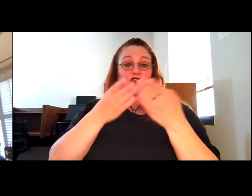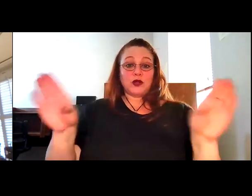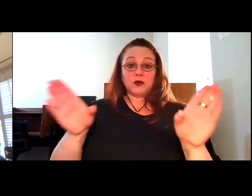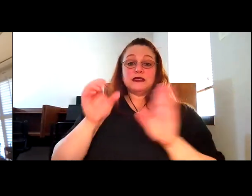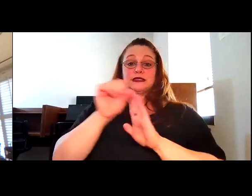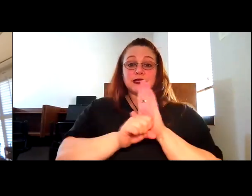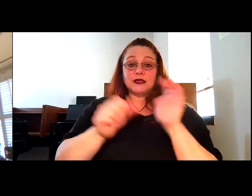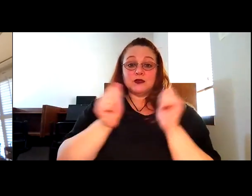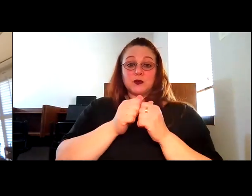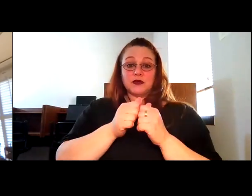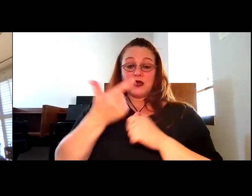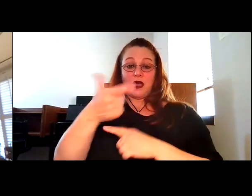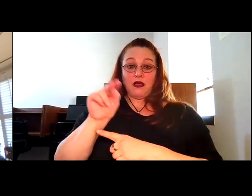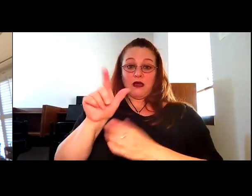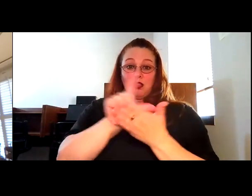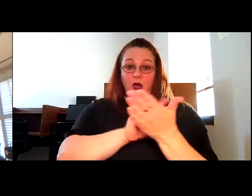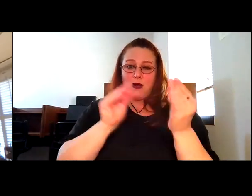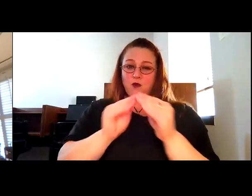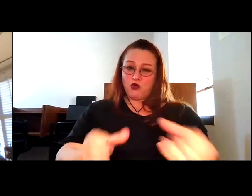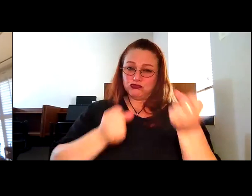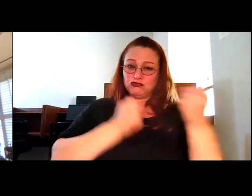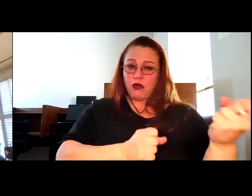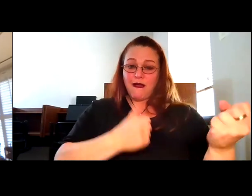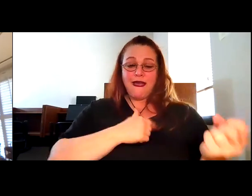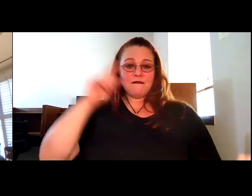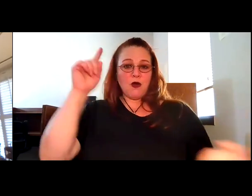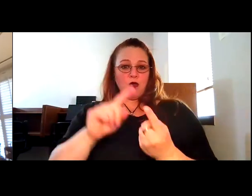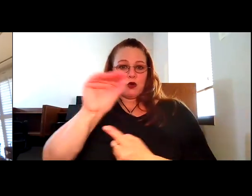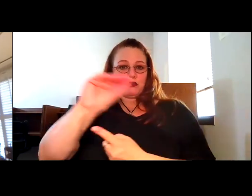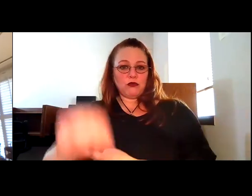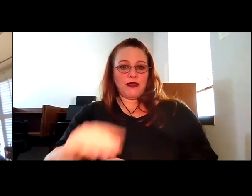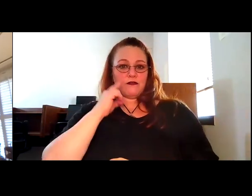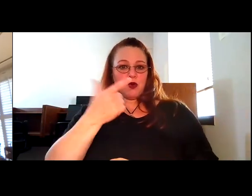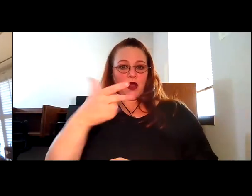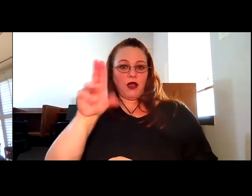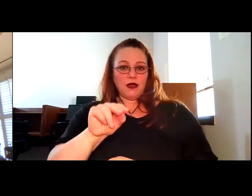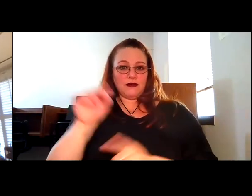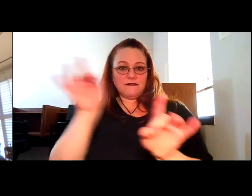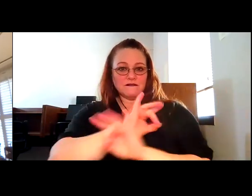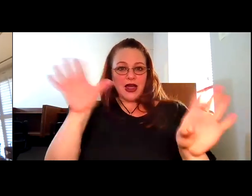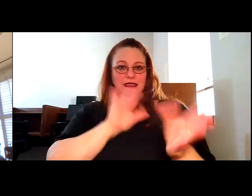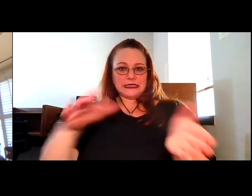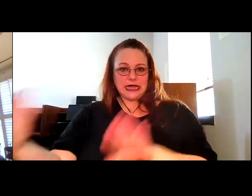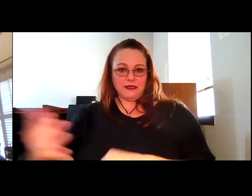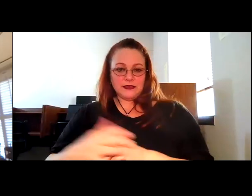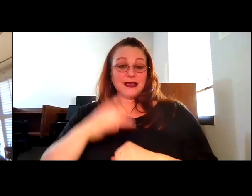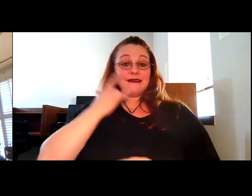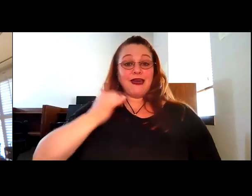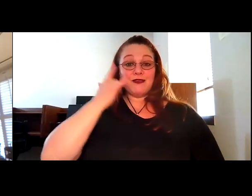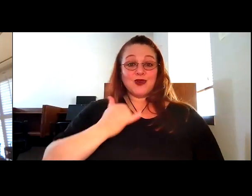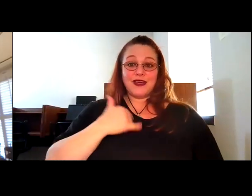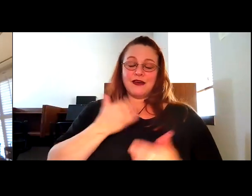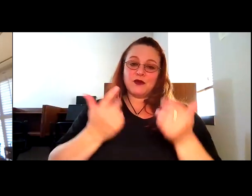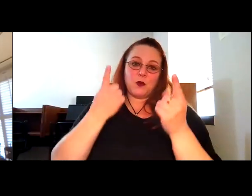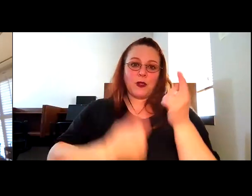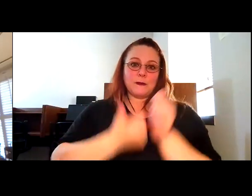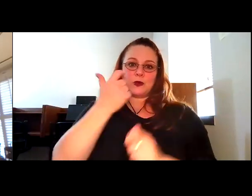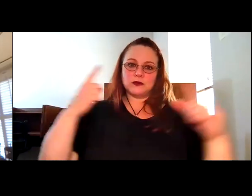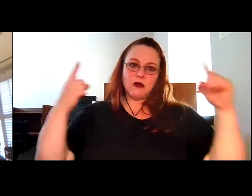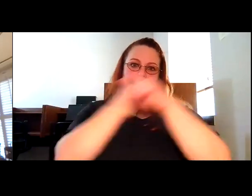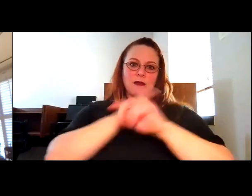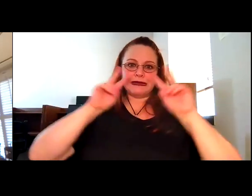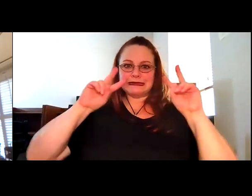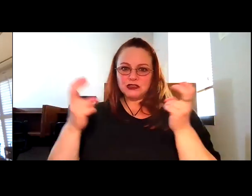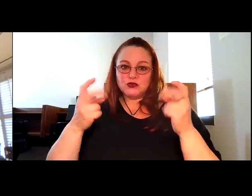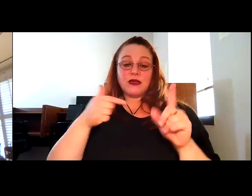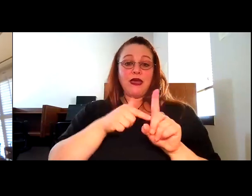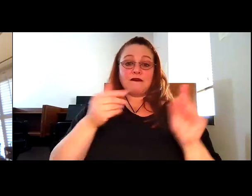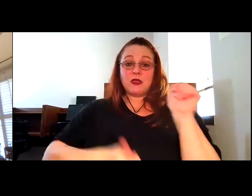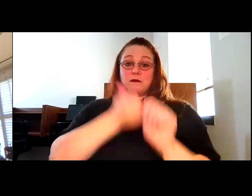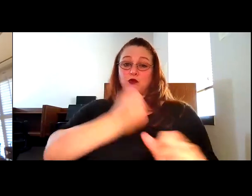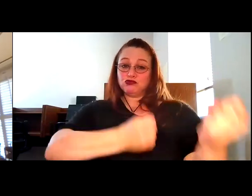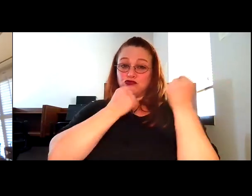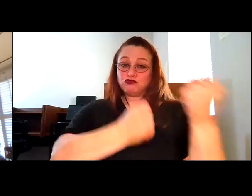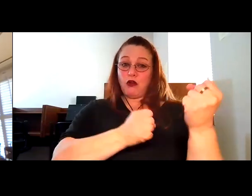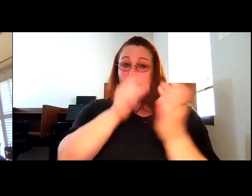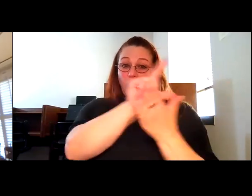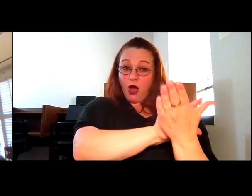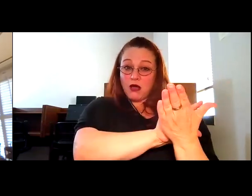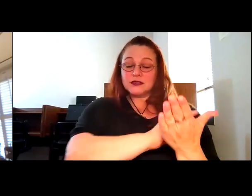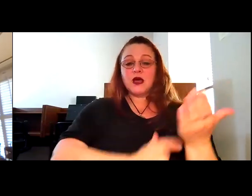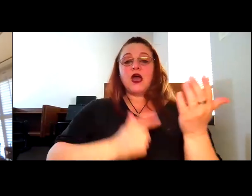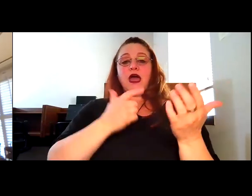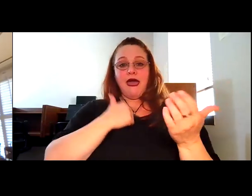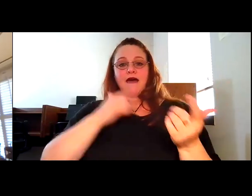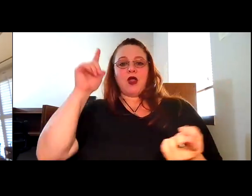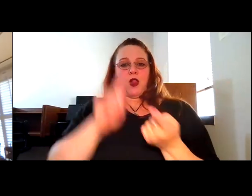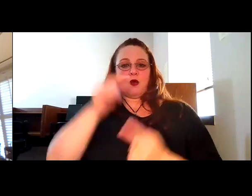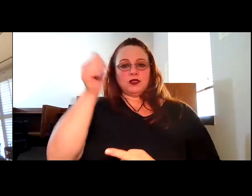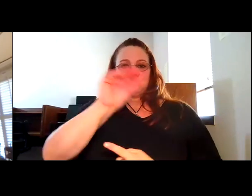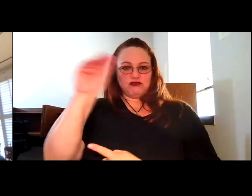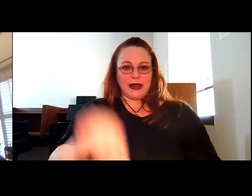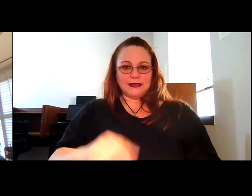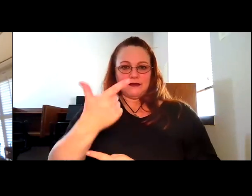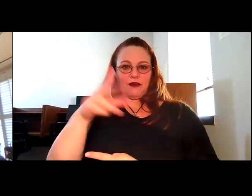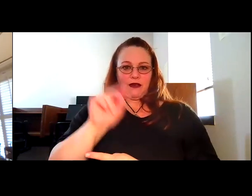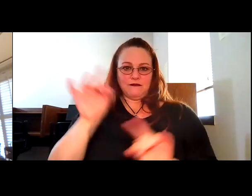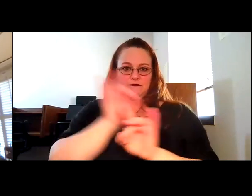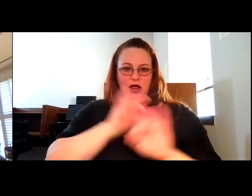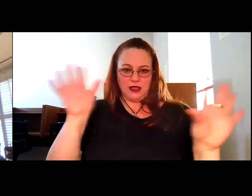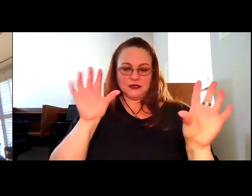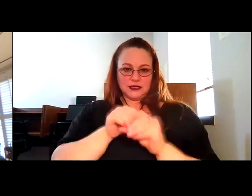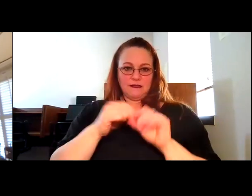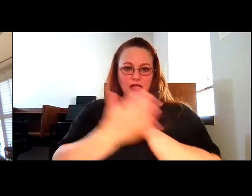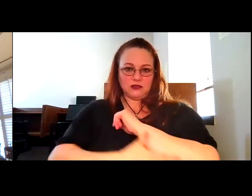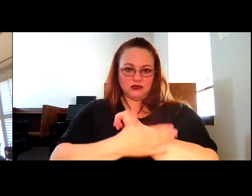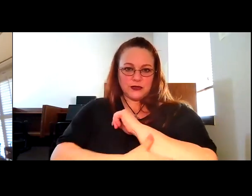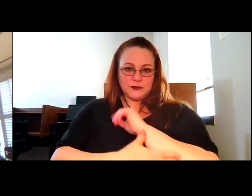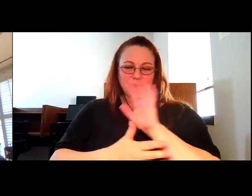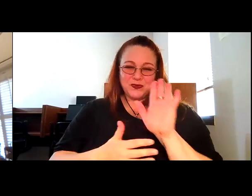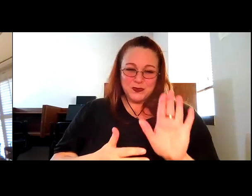Robyn Thomas: have a lower rates of gun violence and gun death. California, which has one of the biggest populations. One of the biggest, most complex issues of gun violence has the strongest laws, and one of the lowest rates of gun violence in the country. Not that any gun violence isn't too much, but there are incredibly